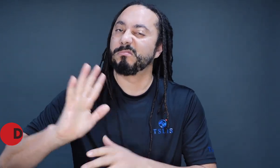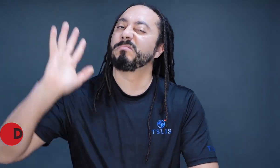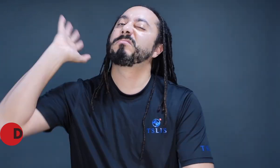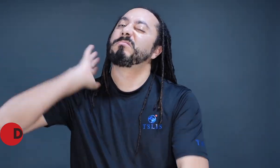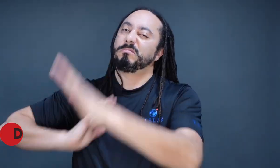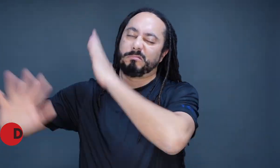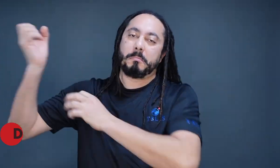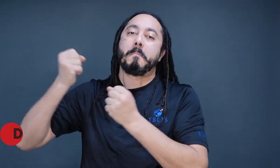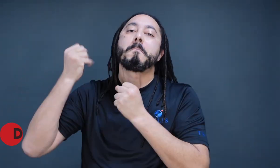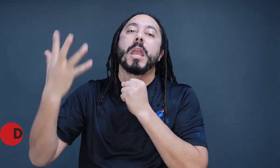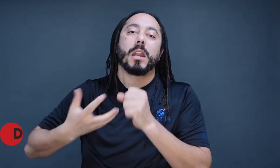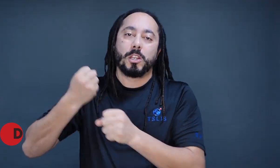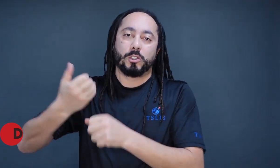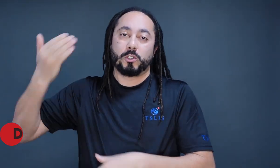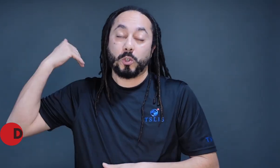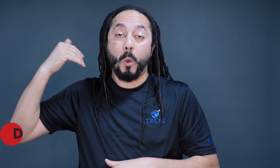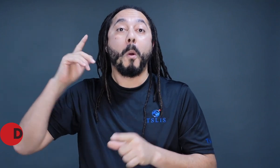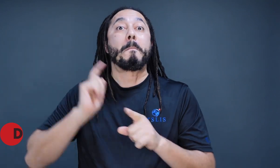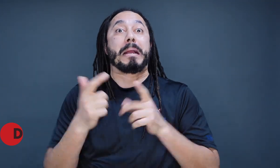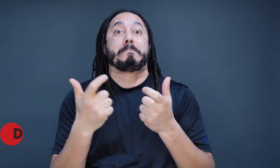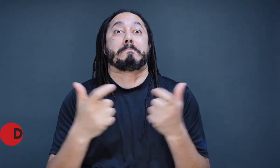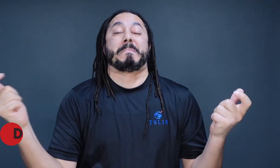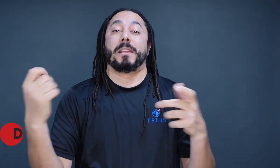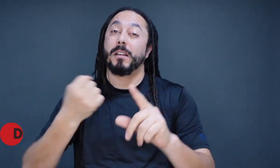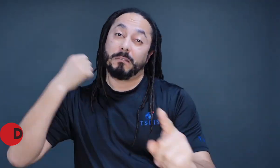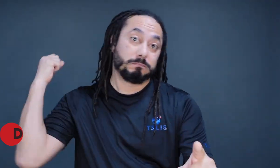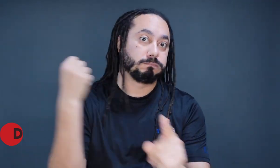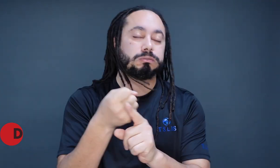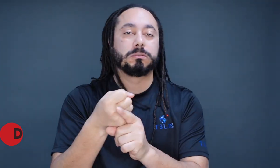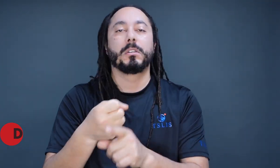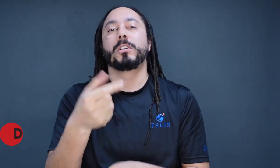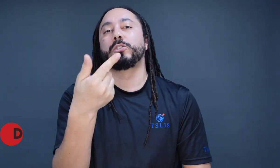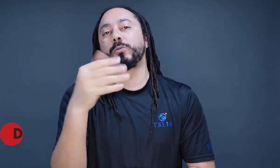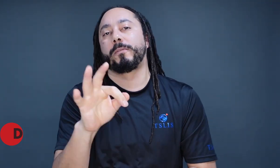ago but the biggest blow up was when George Floyd died. After that,